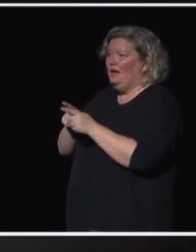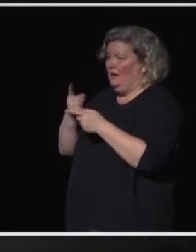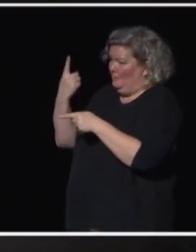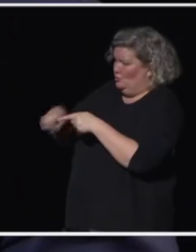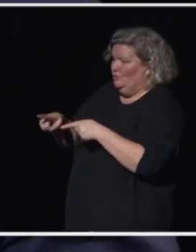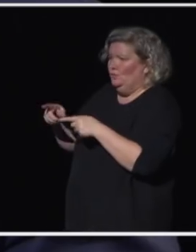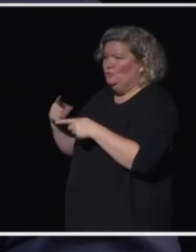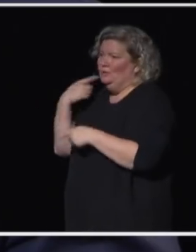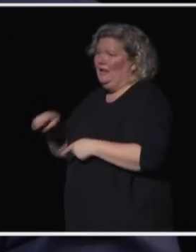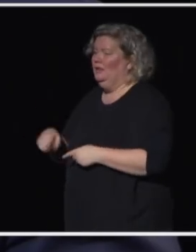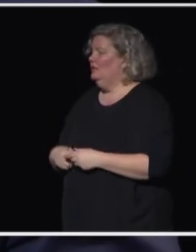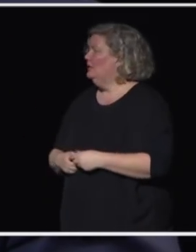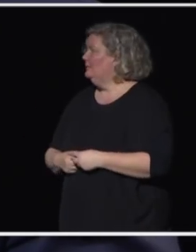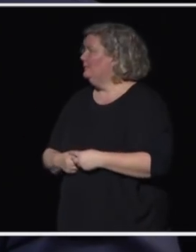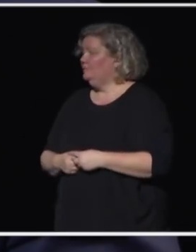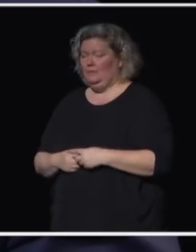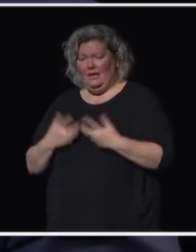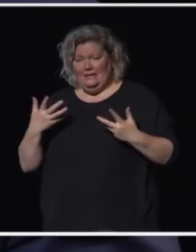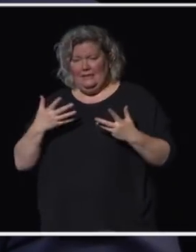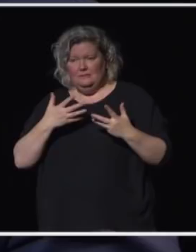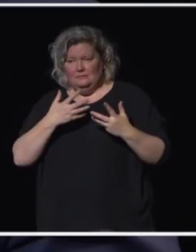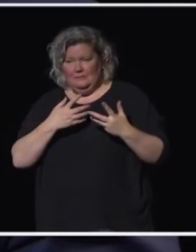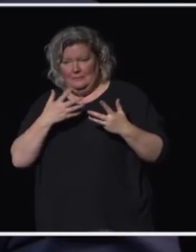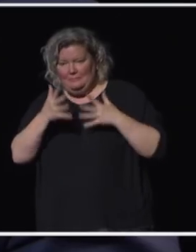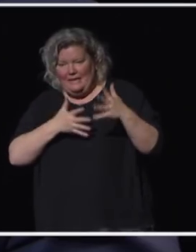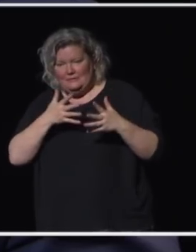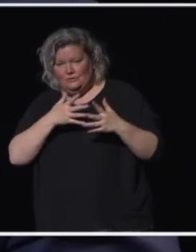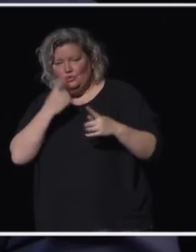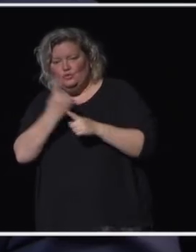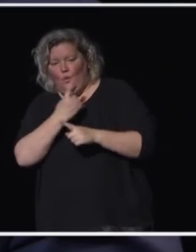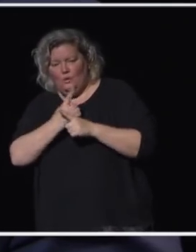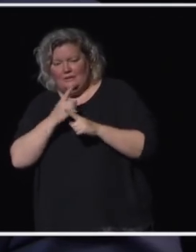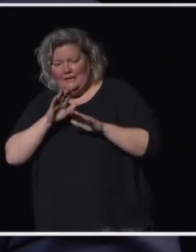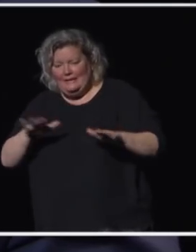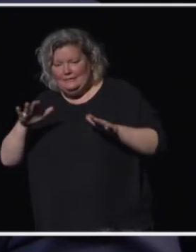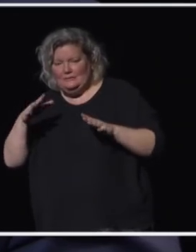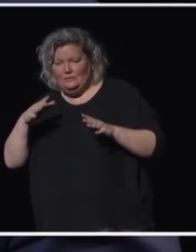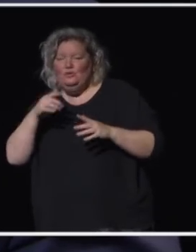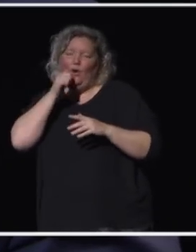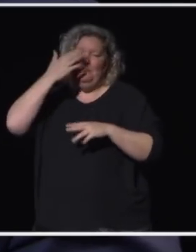This brings us to the talk that parents have with their kids. Mmhmm. My kids are your age and I had to have a talk. It's nothing quite like the same kind